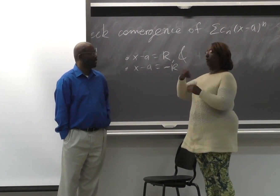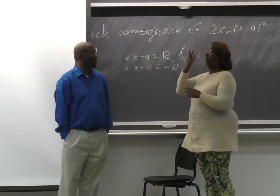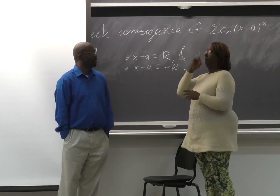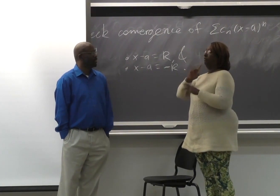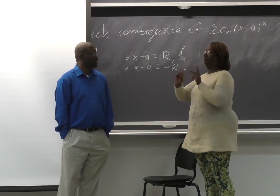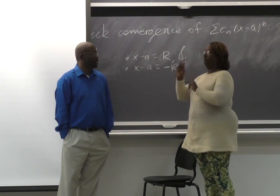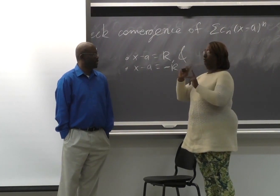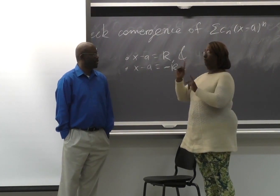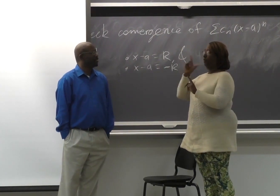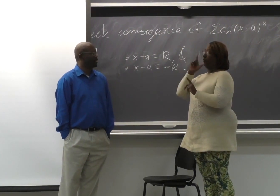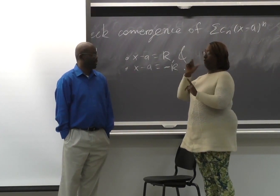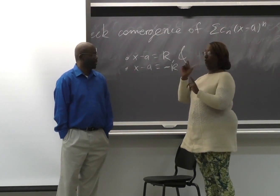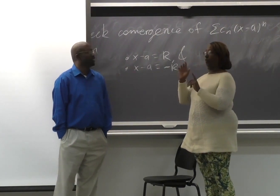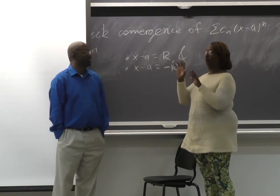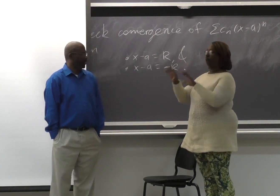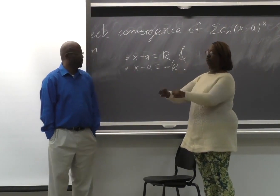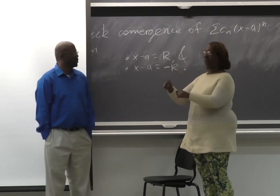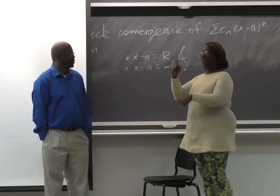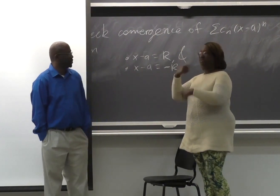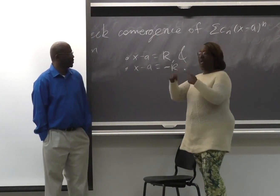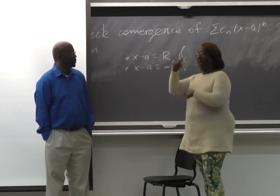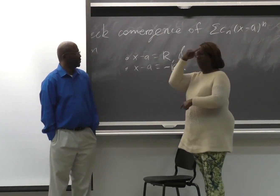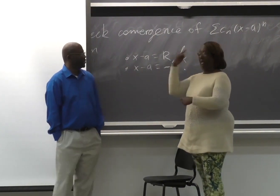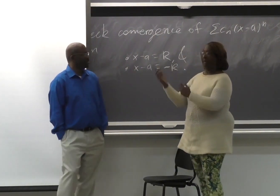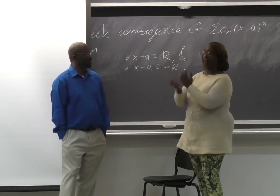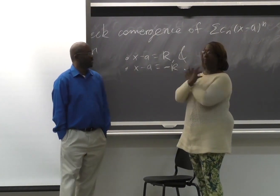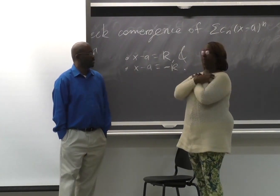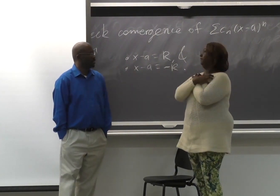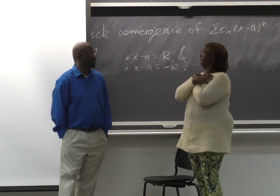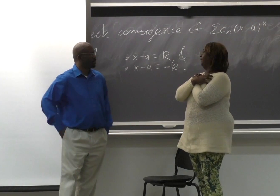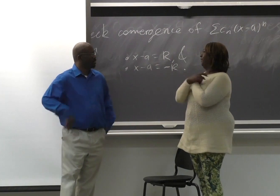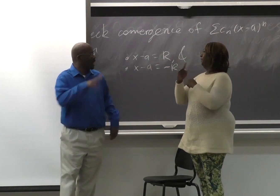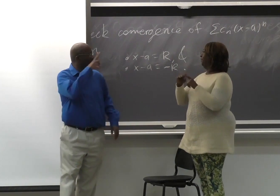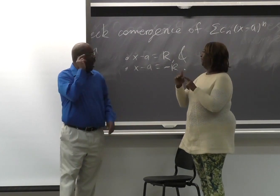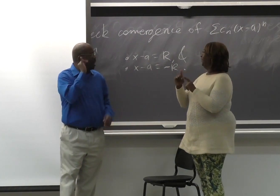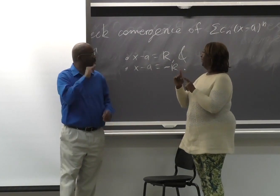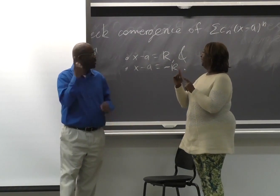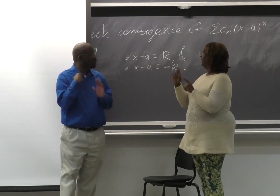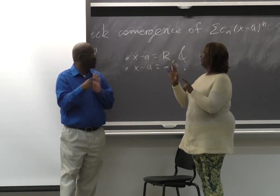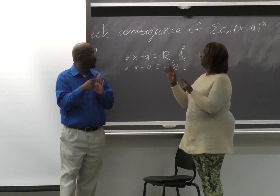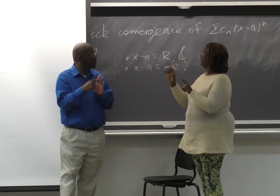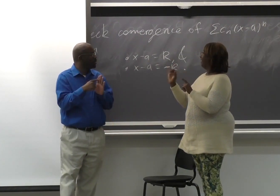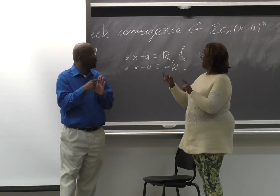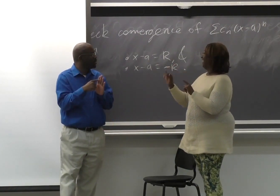Initially, we had our white deaf people who took it upon themselves to create the sign for Black Panther.